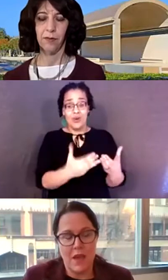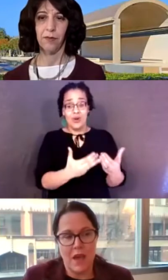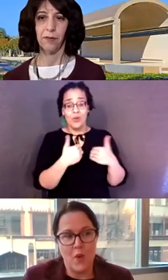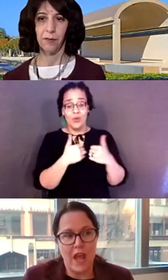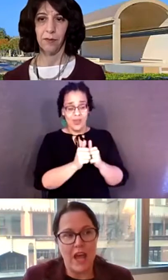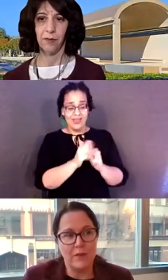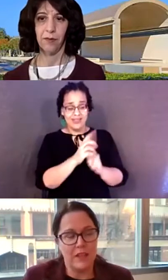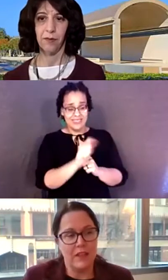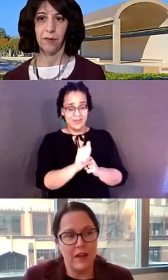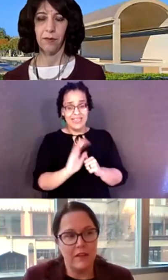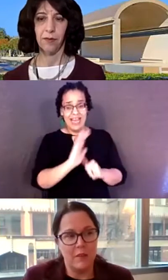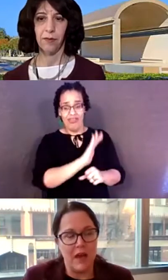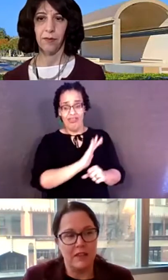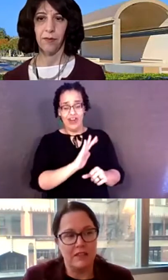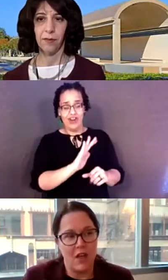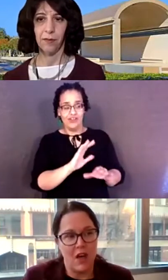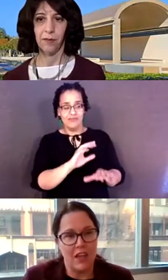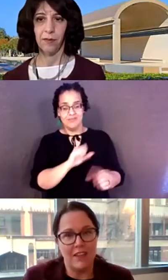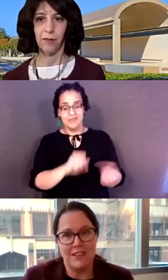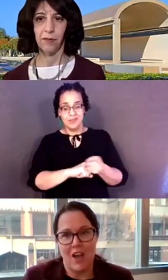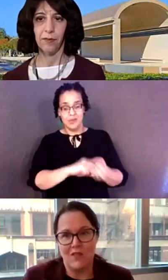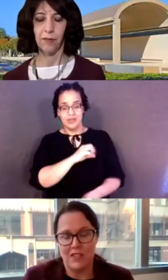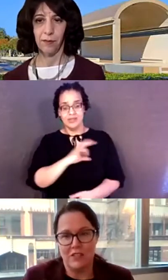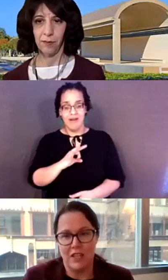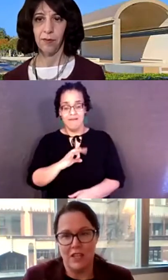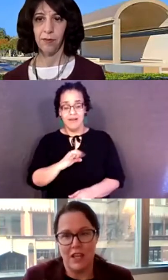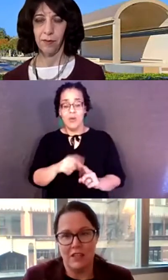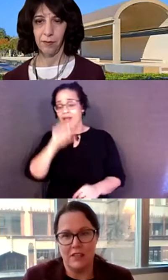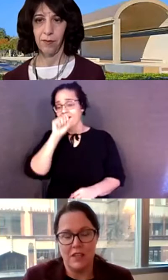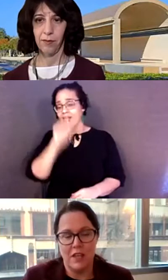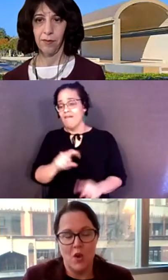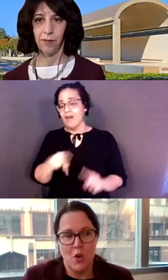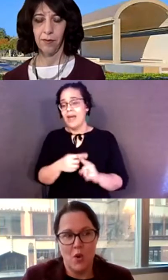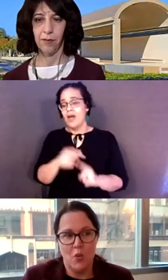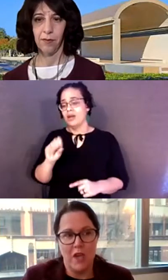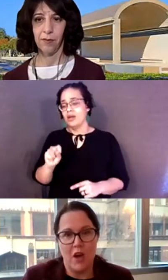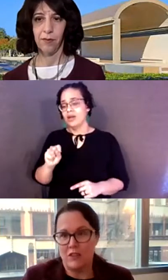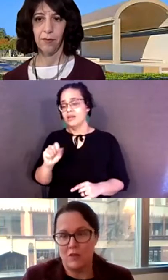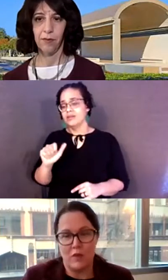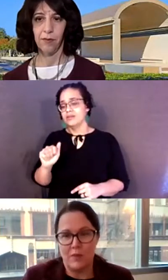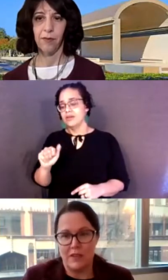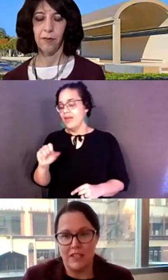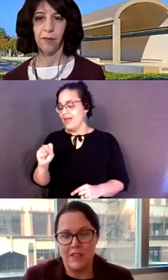What I really love about this law and this conversation is